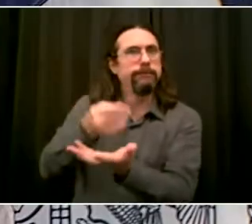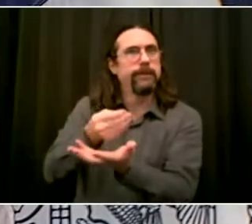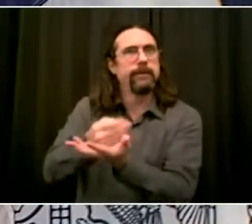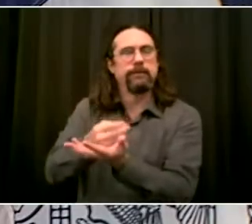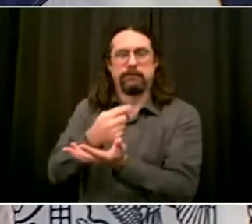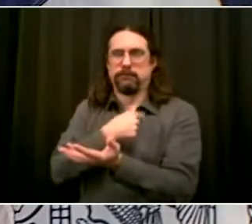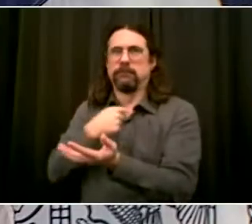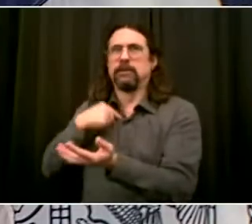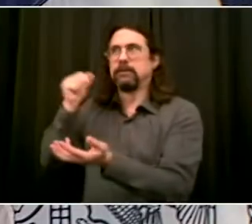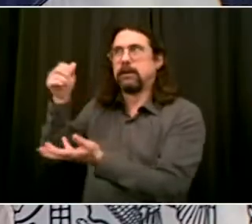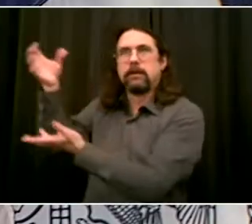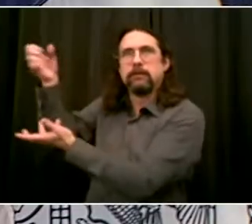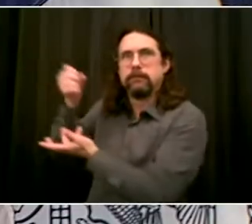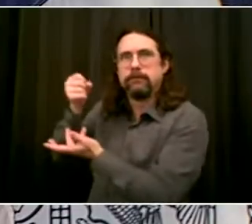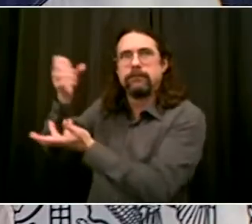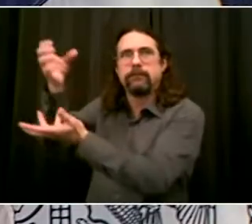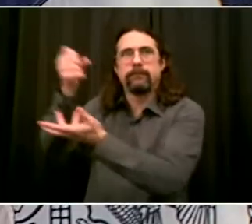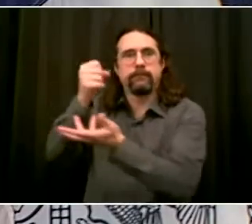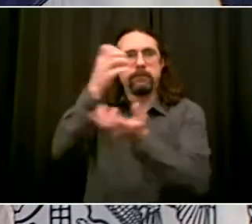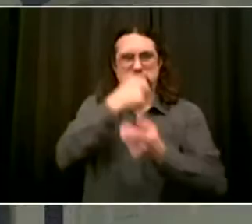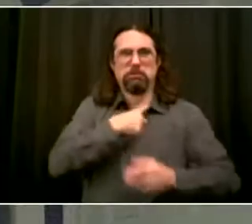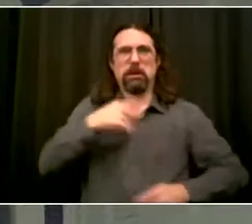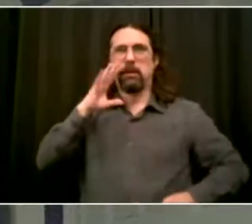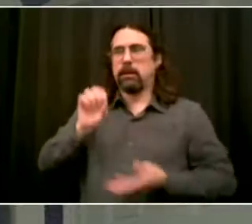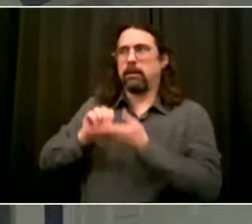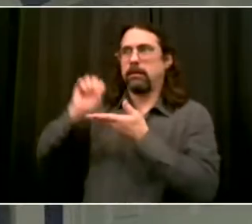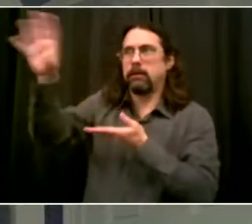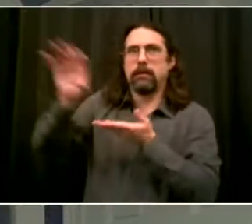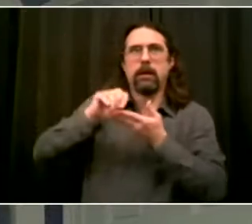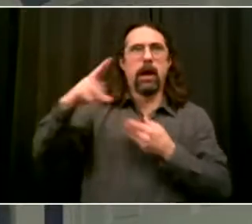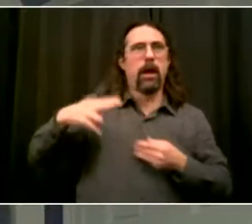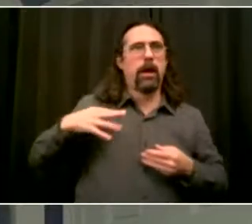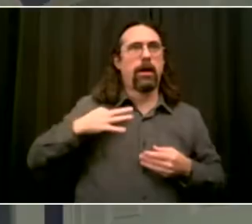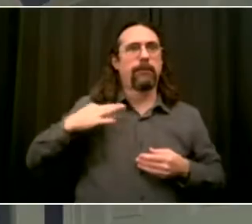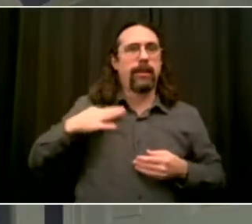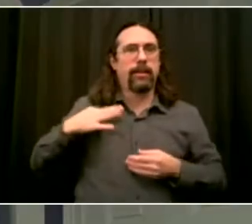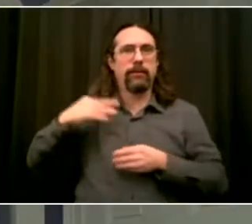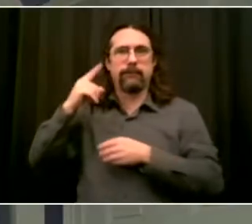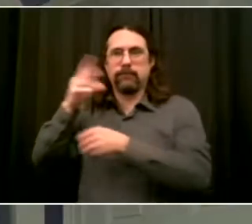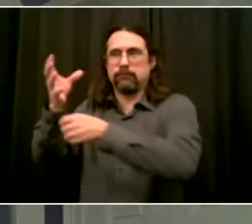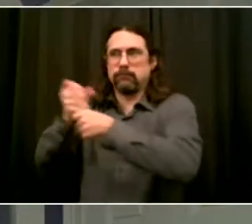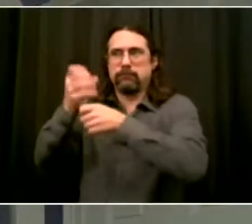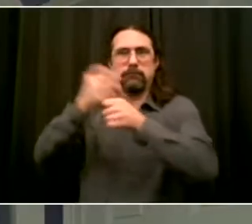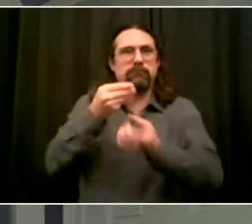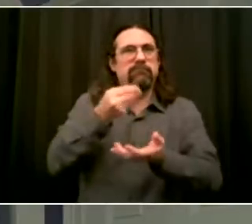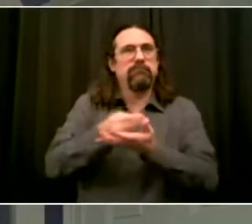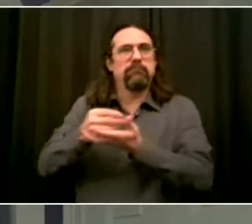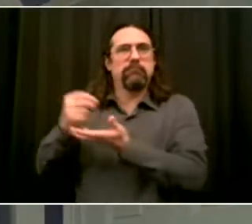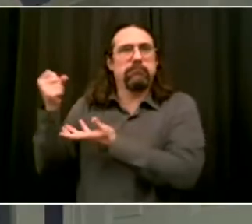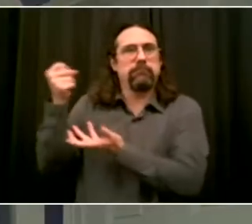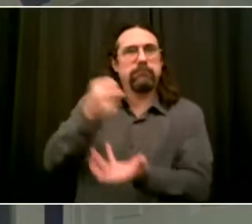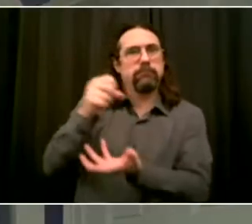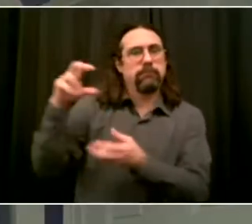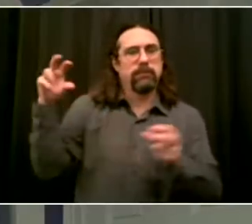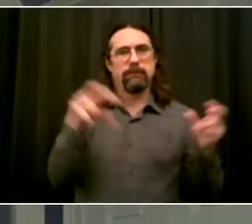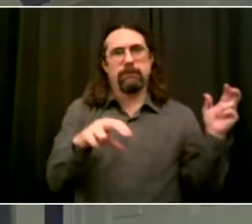GOGOG INTTO SLOW IN THIS DIRECTION, WE NEED TO BE ONE OF THE PLACES THAT RECEIVE THOSE